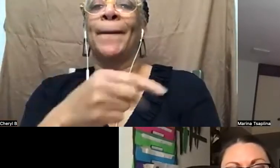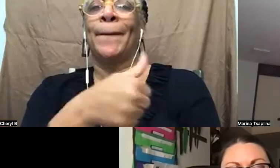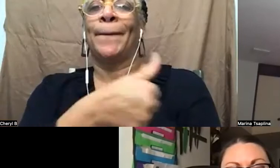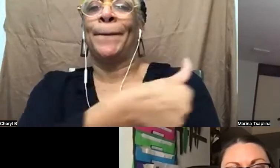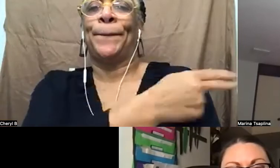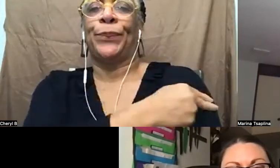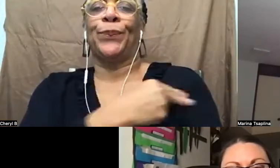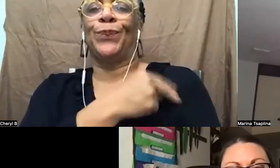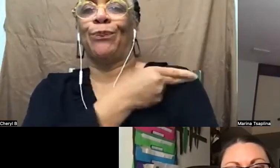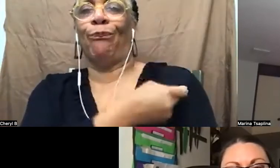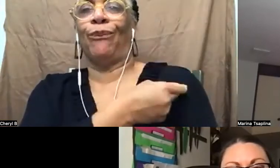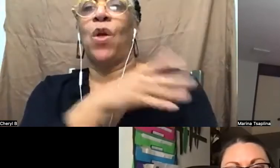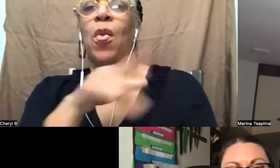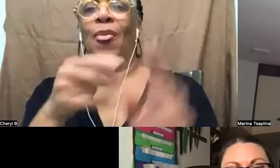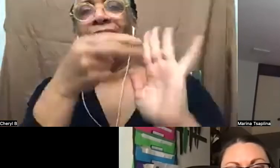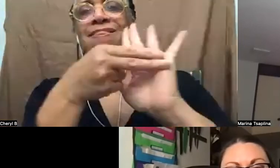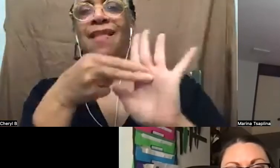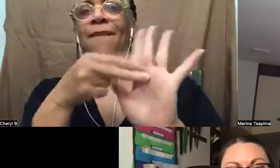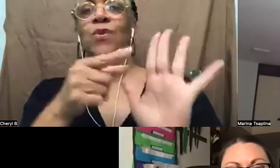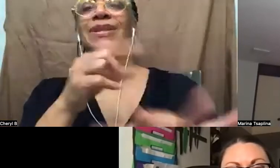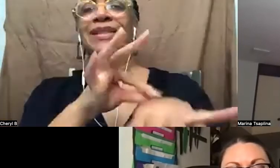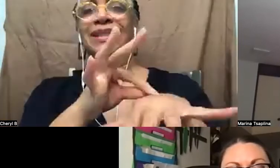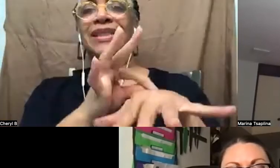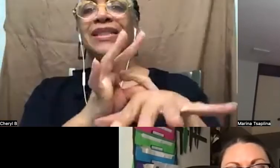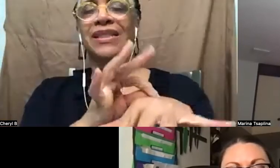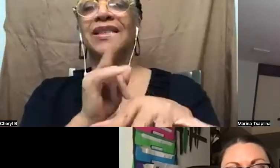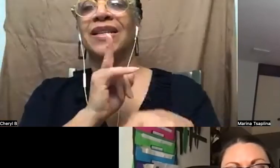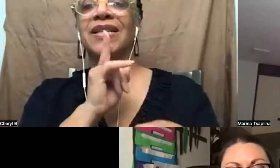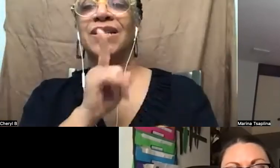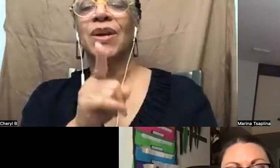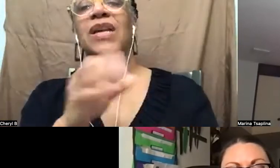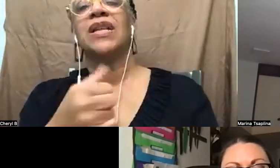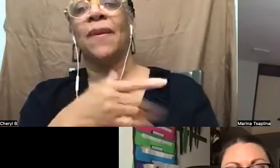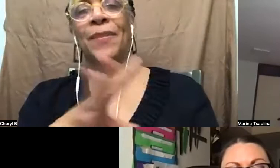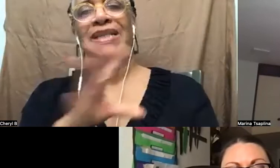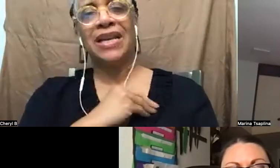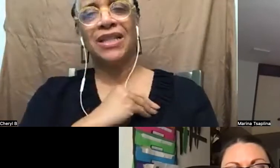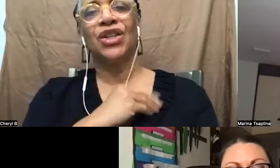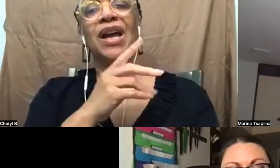Breaking apart the colonial white gaze of possession and the ableist gaze